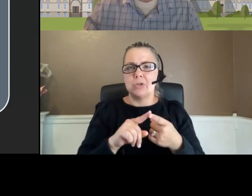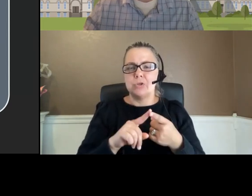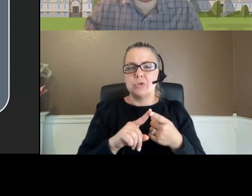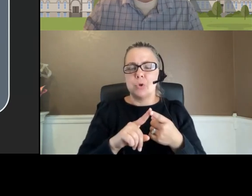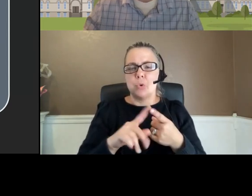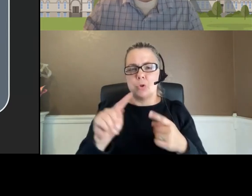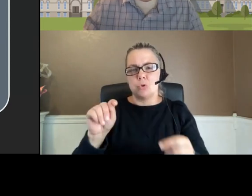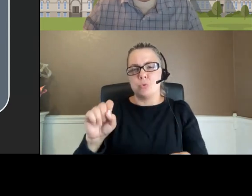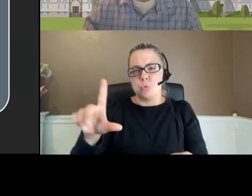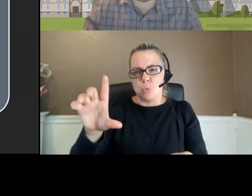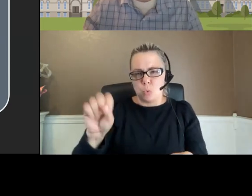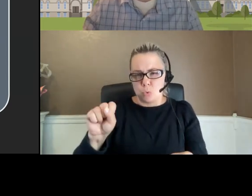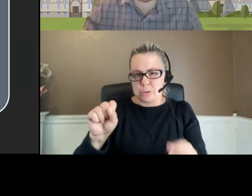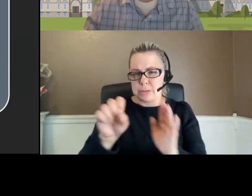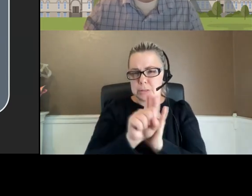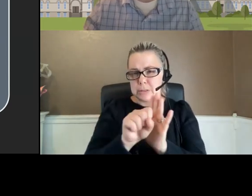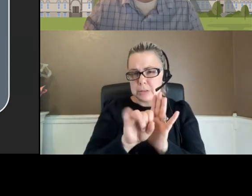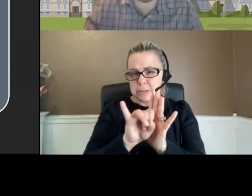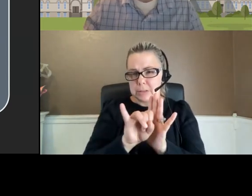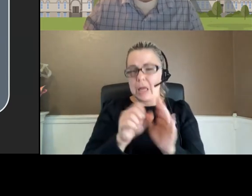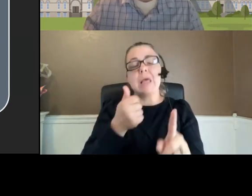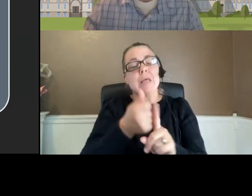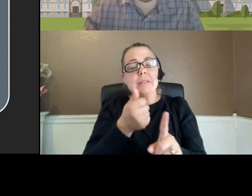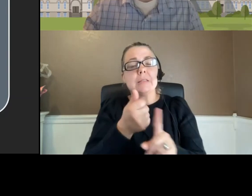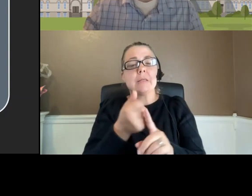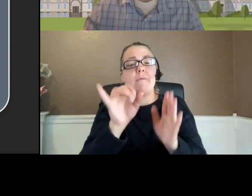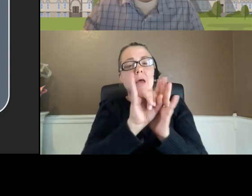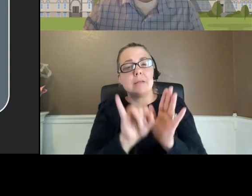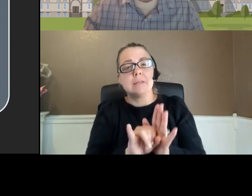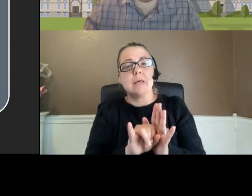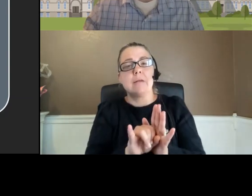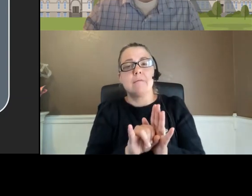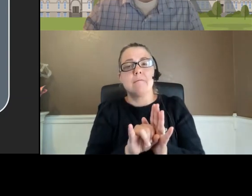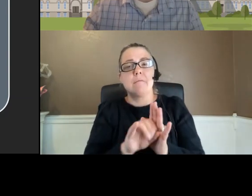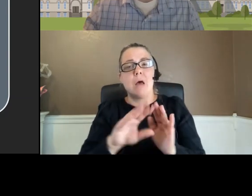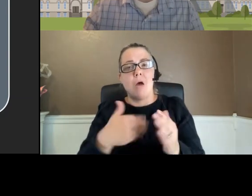for something versus nothing or if it's too long? And does it confirm if the alt text entry is